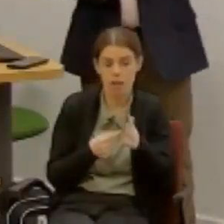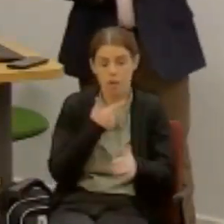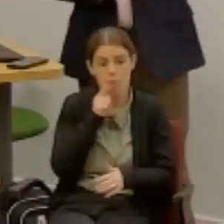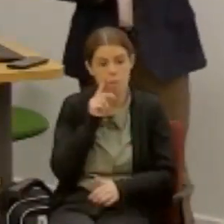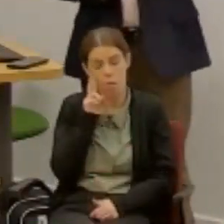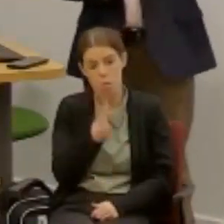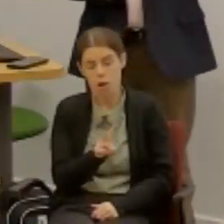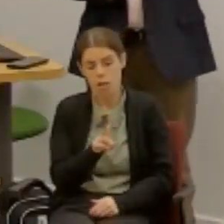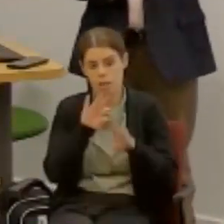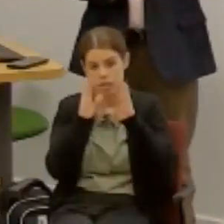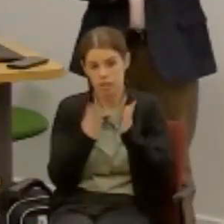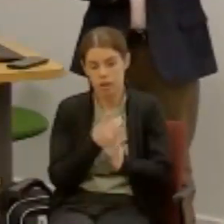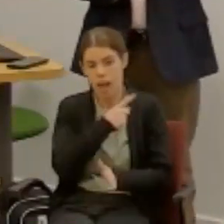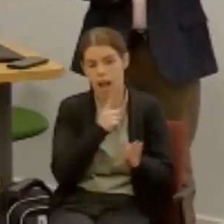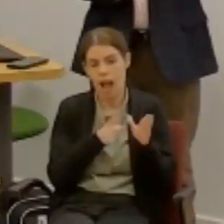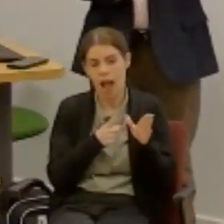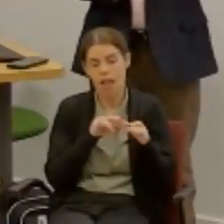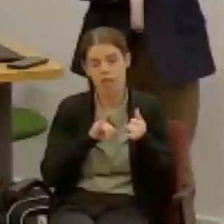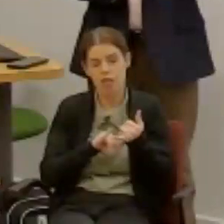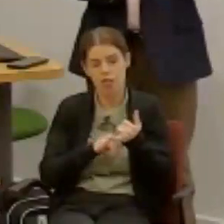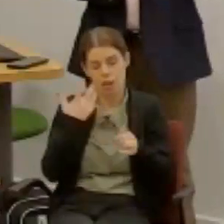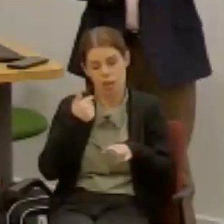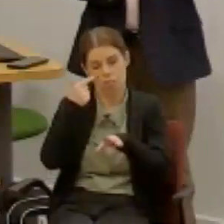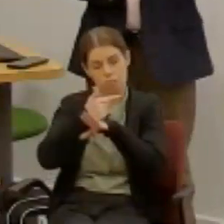When Alan share the documentary come out, we spent on a lot time to balance to make